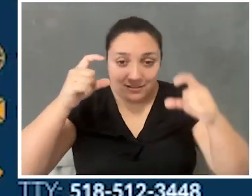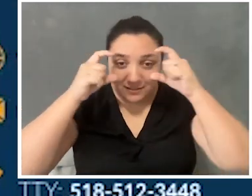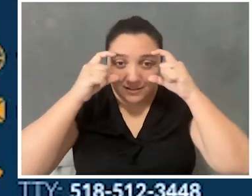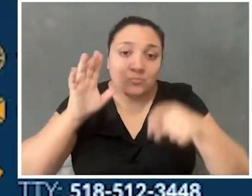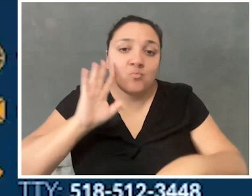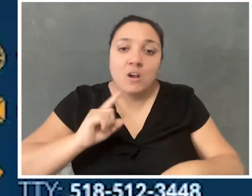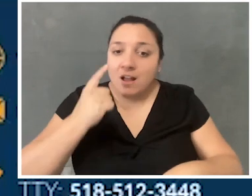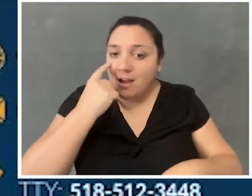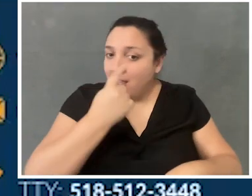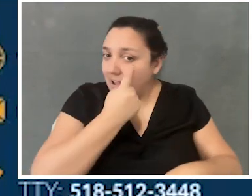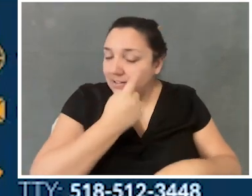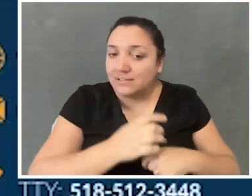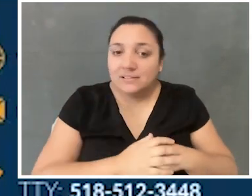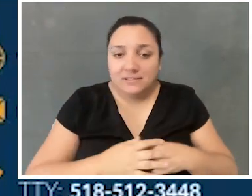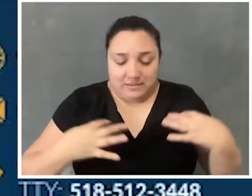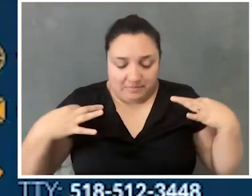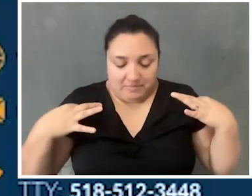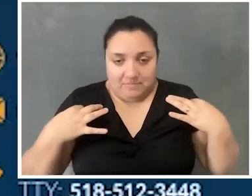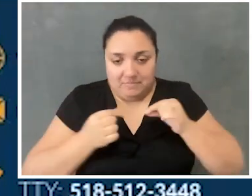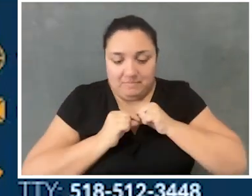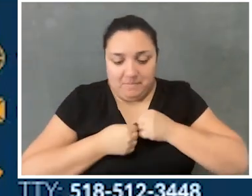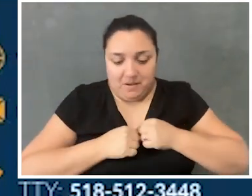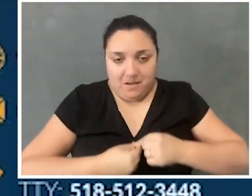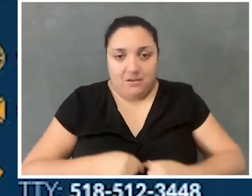and I have a green Henley button-down shirt.